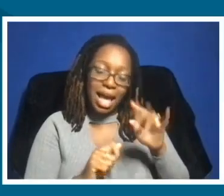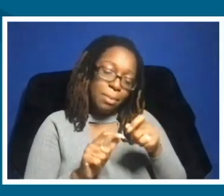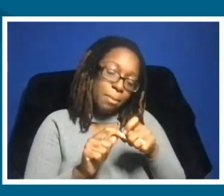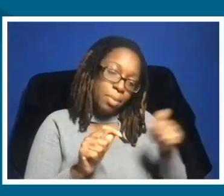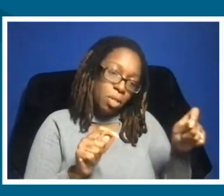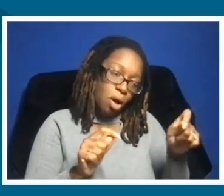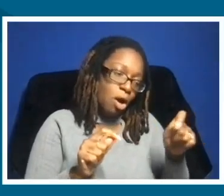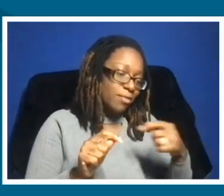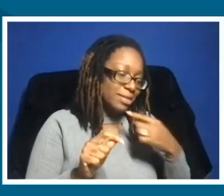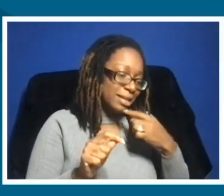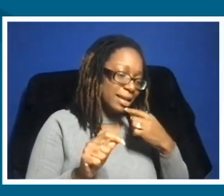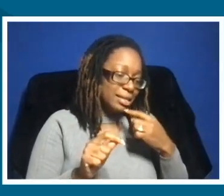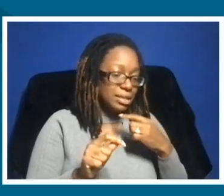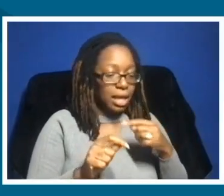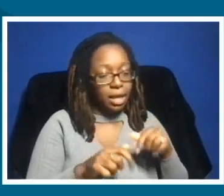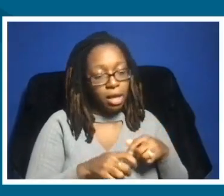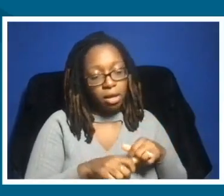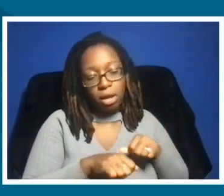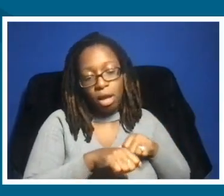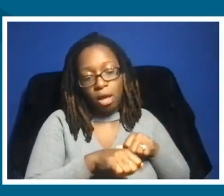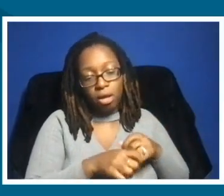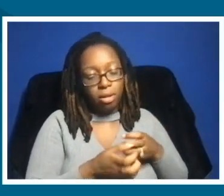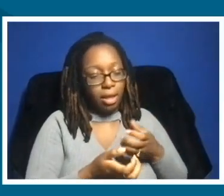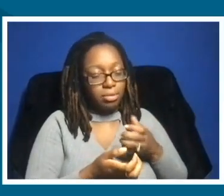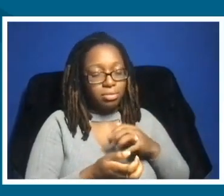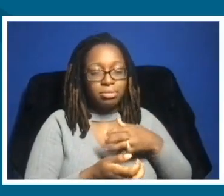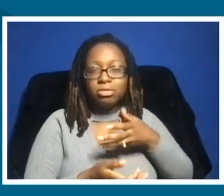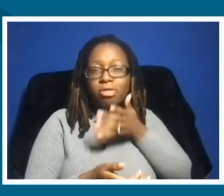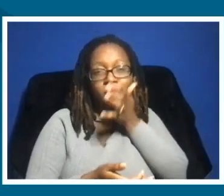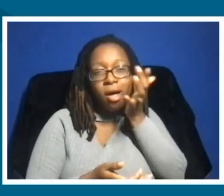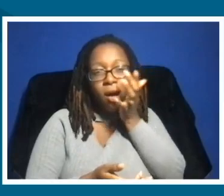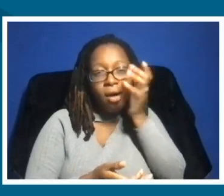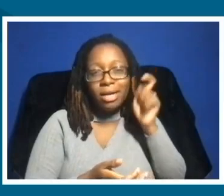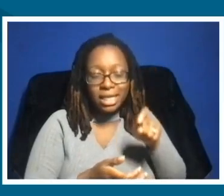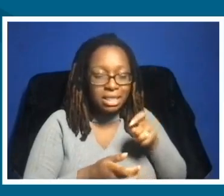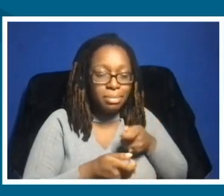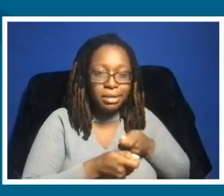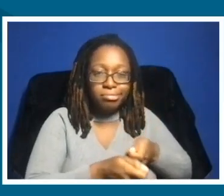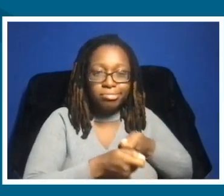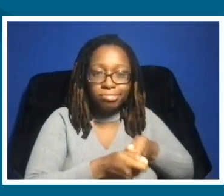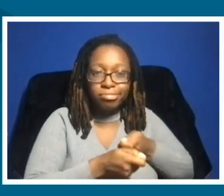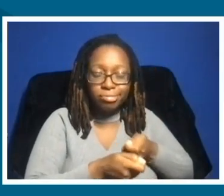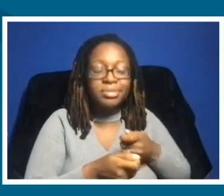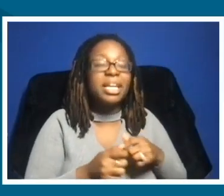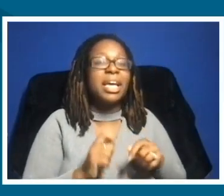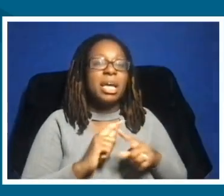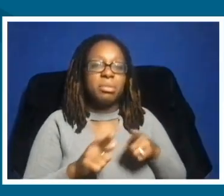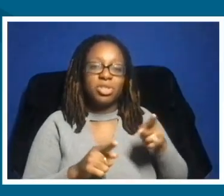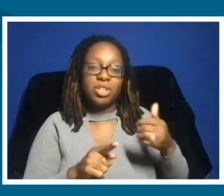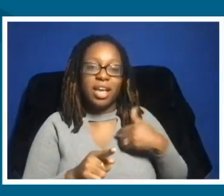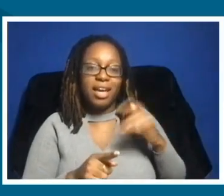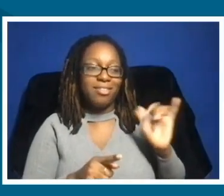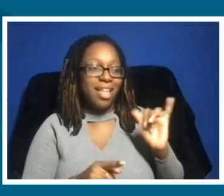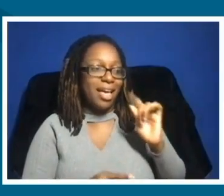um and she used them she had like a like a um